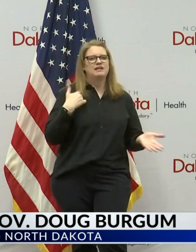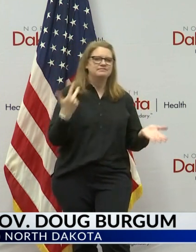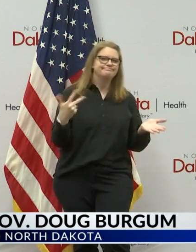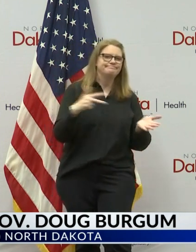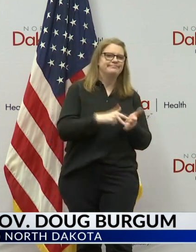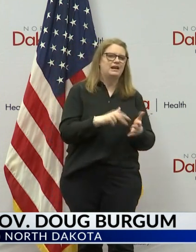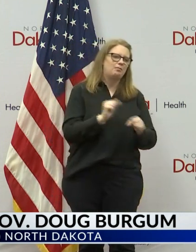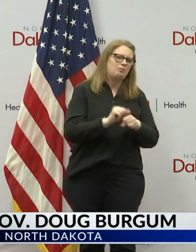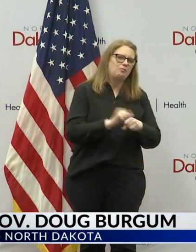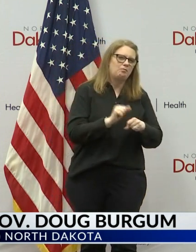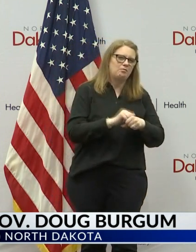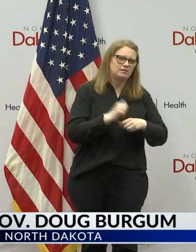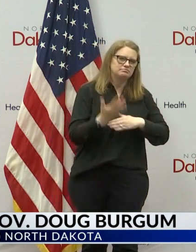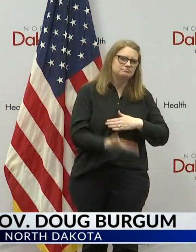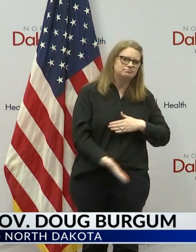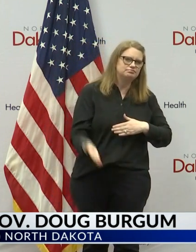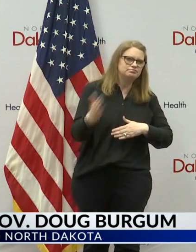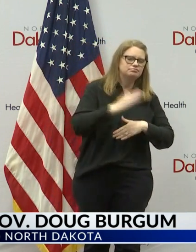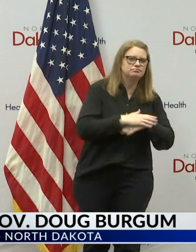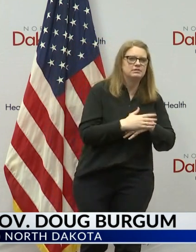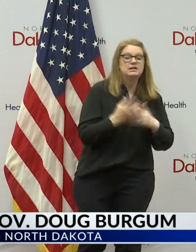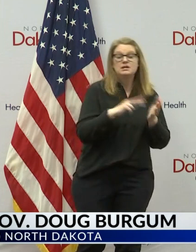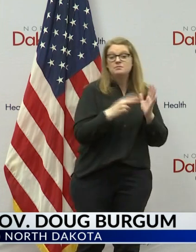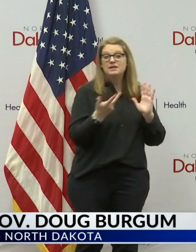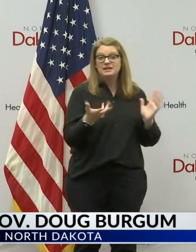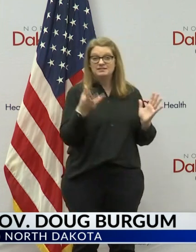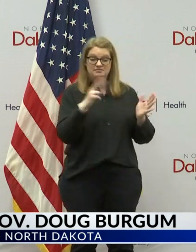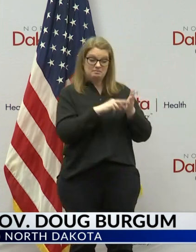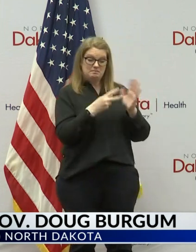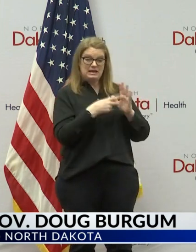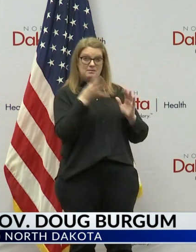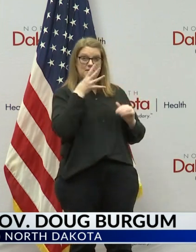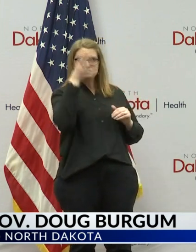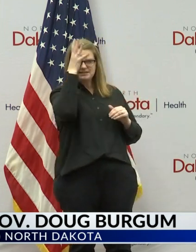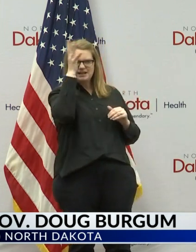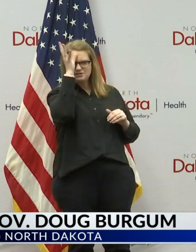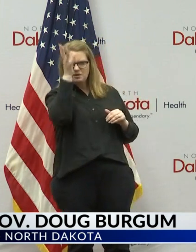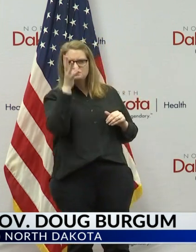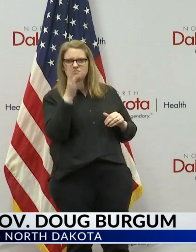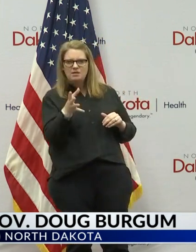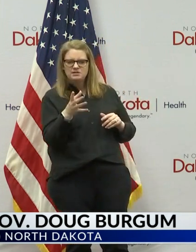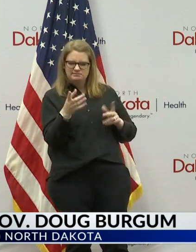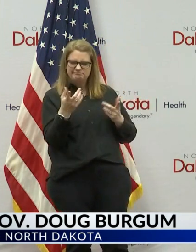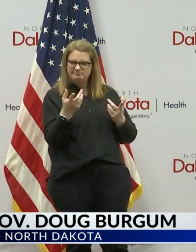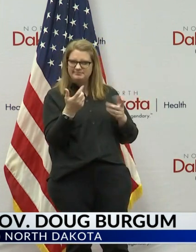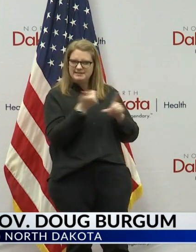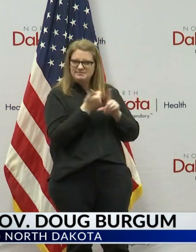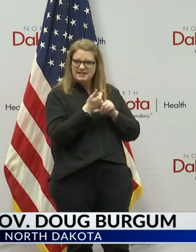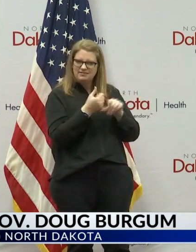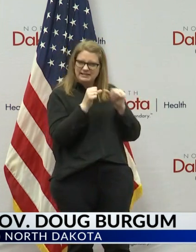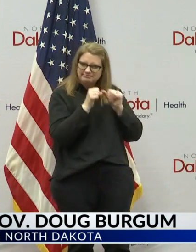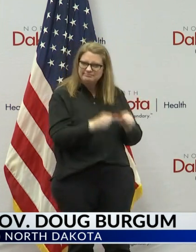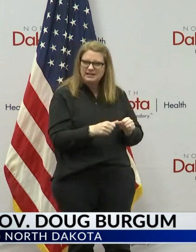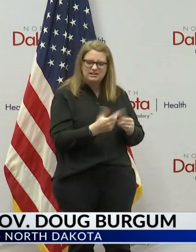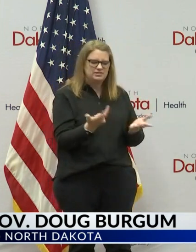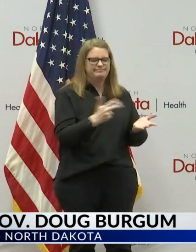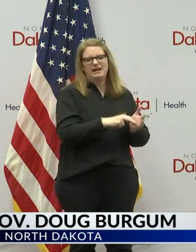TO BE NORTH DAKOTA TOUGH, WHICH IS THAT THING YOU GET UP AND GO TO WORK EVEN IF YOU WERE SICK AND PUT IN A FULL DAY'S WORTH